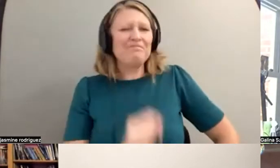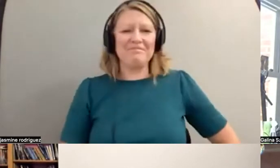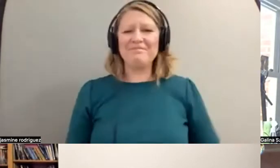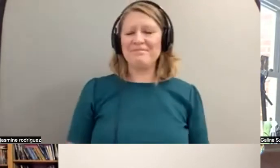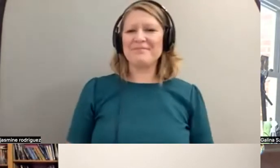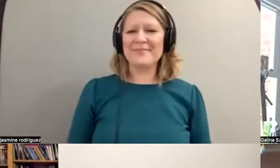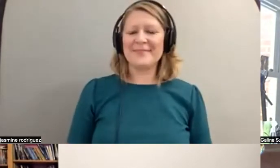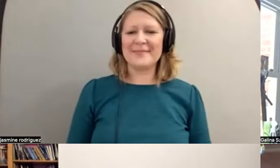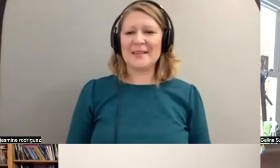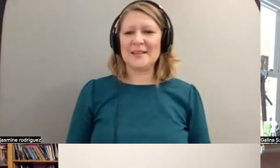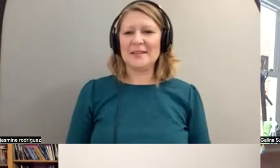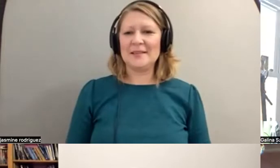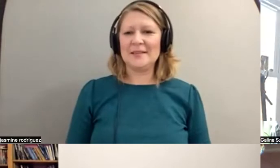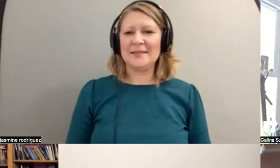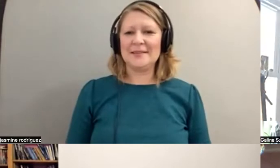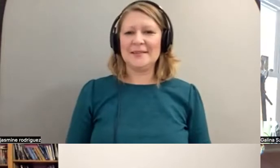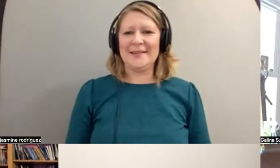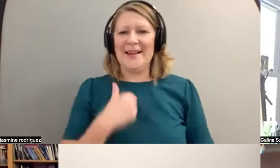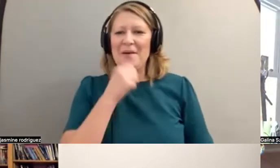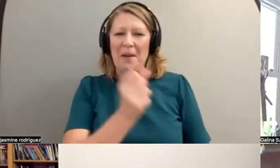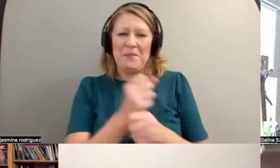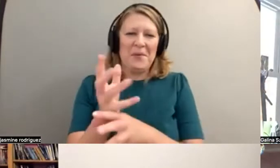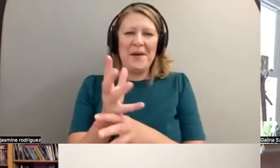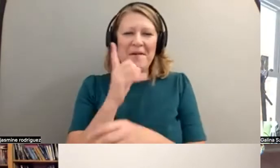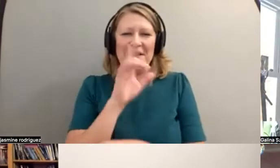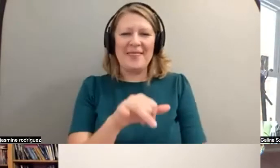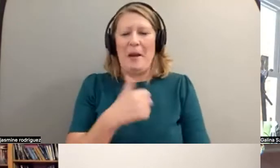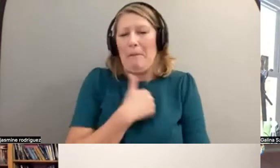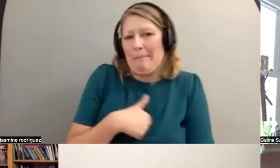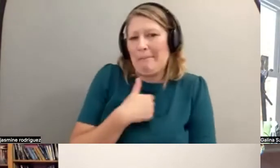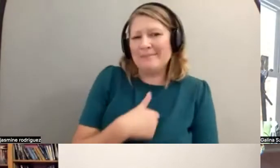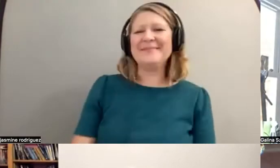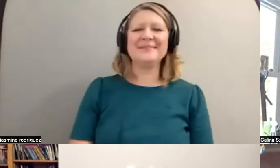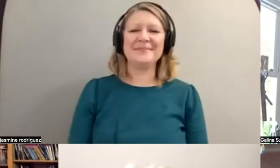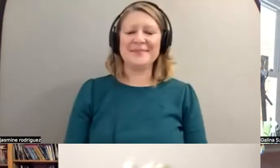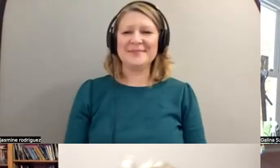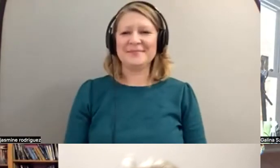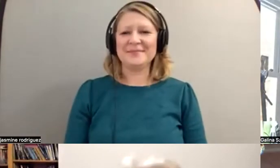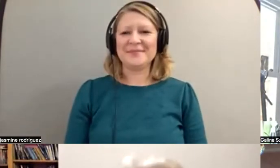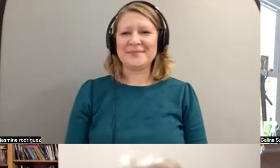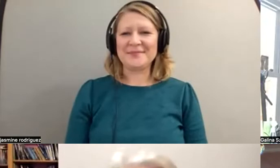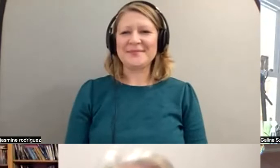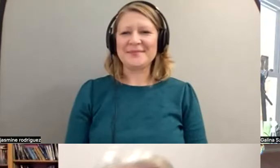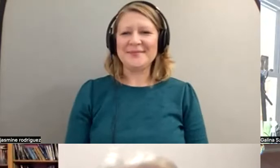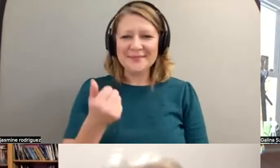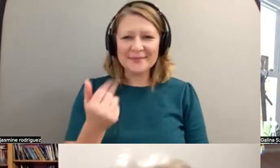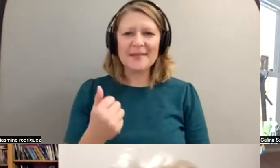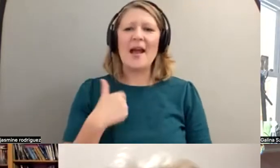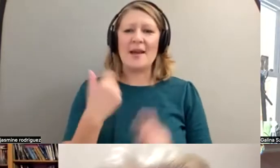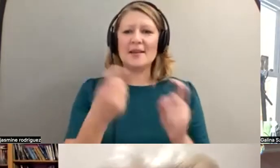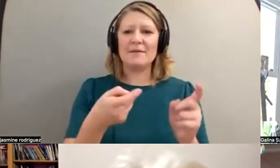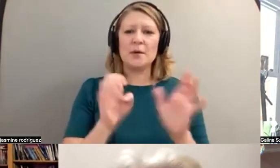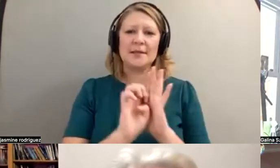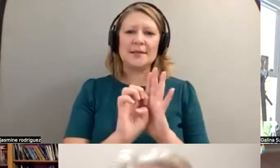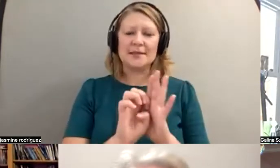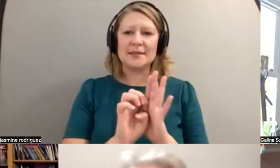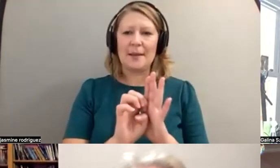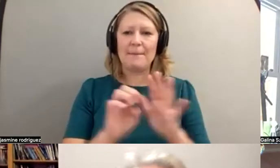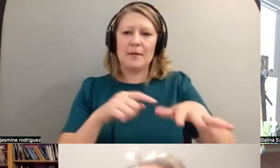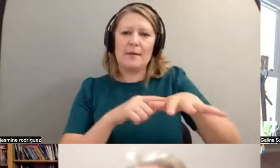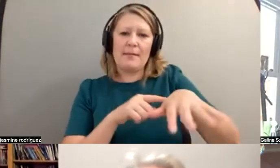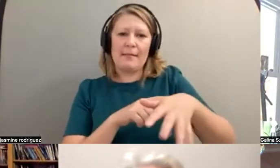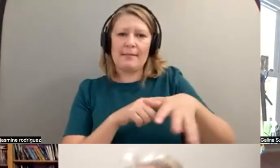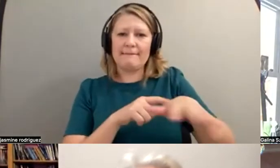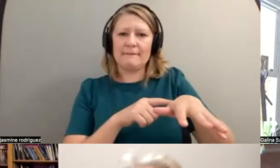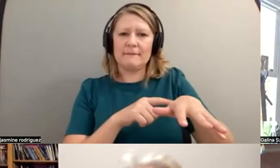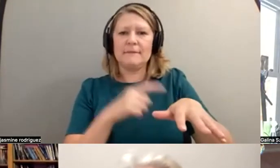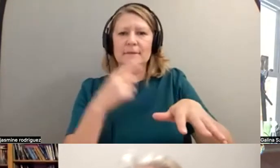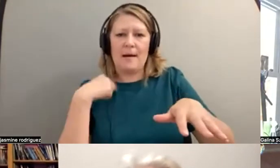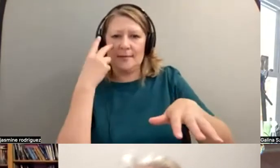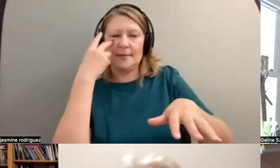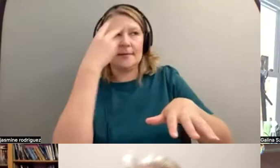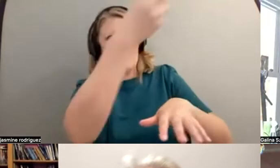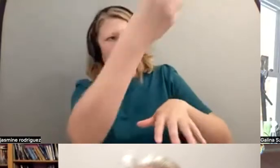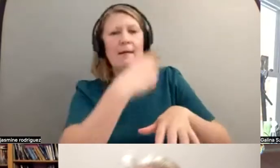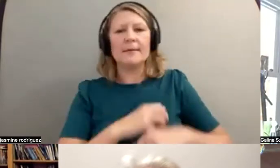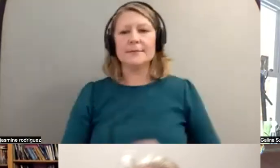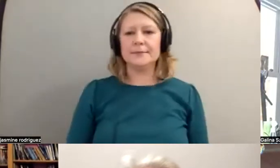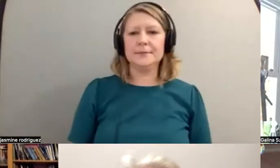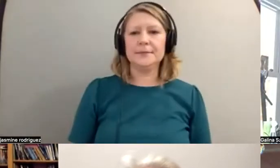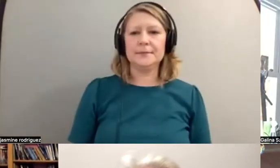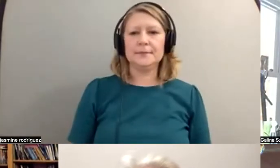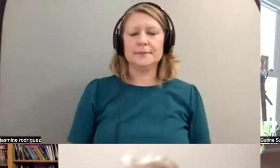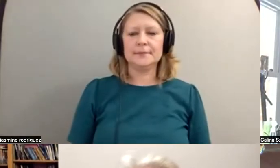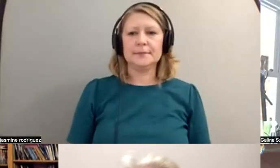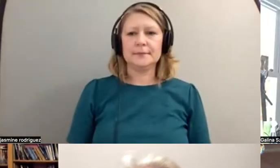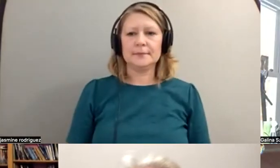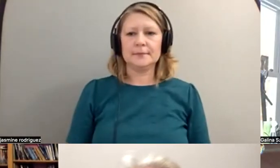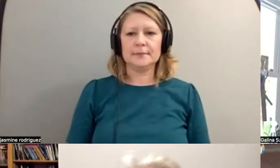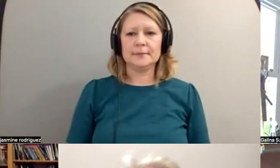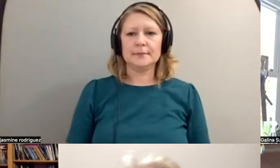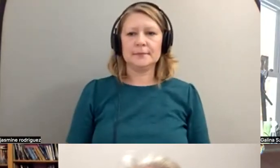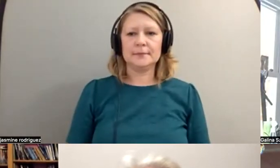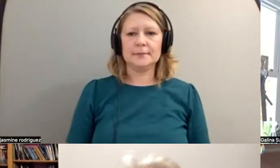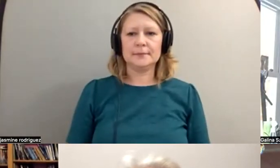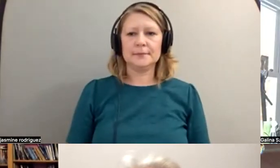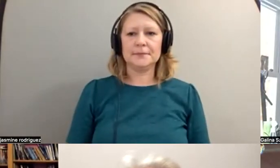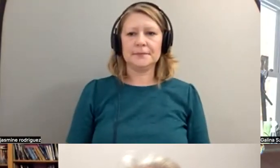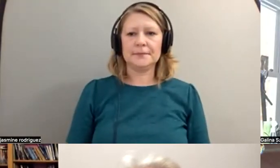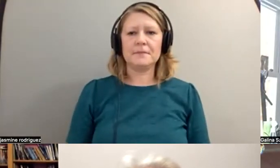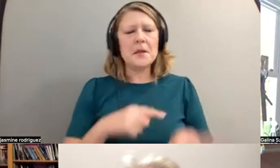that I saw, uh, that leaf could be actually, yes I look, and I thought, wow,